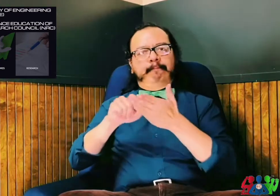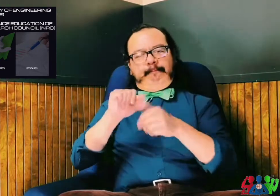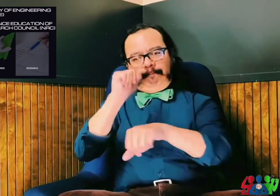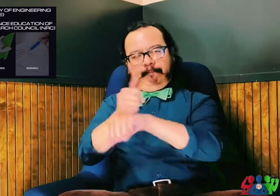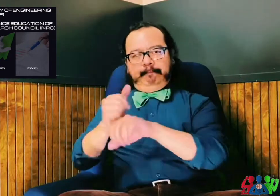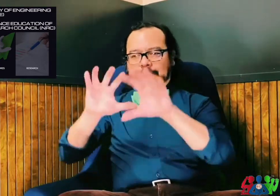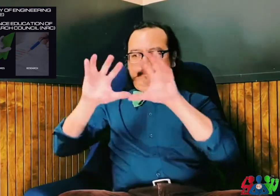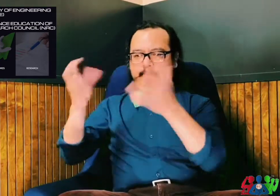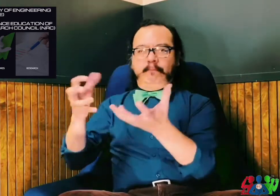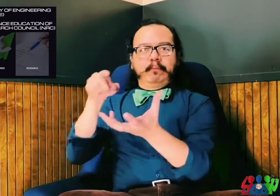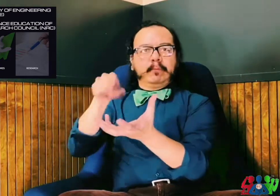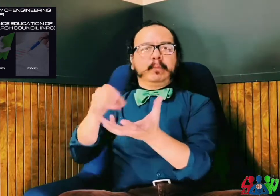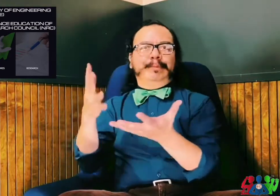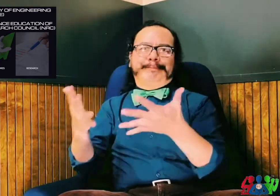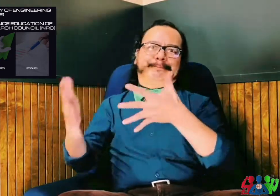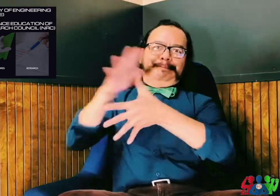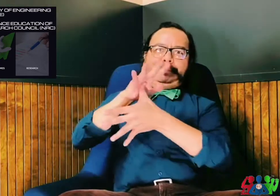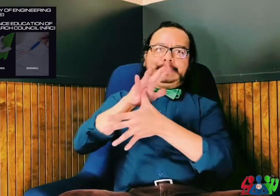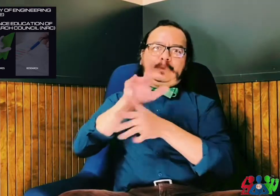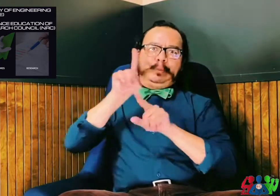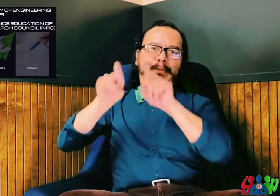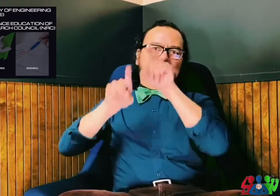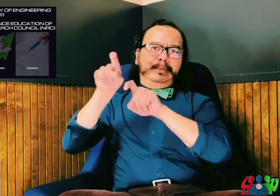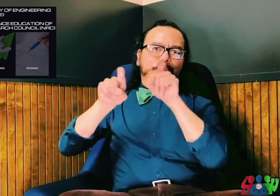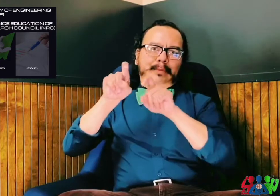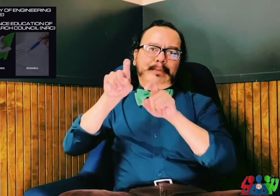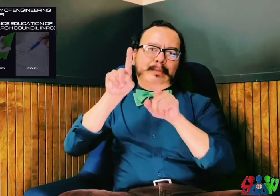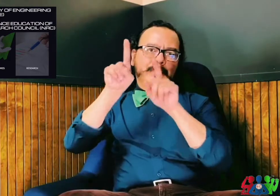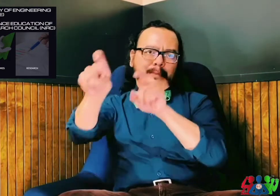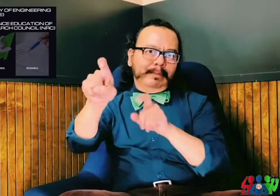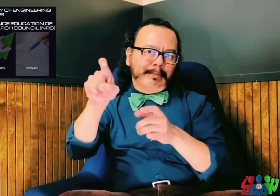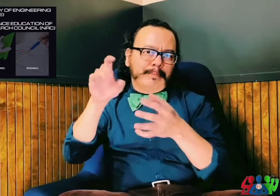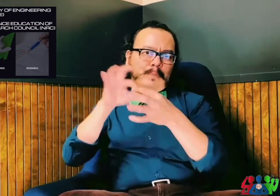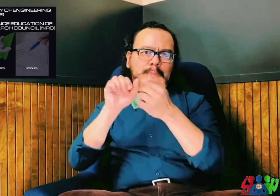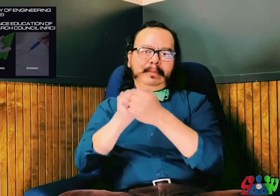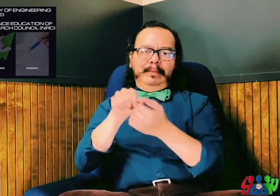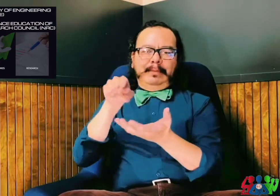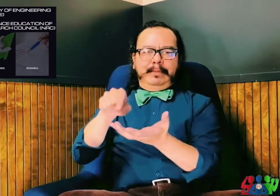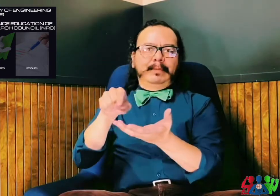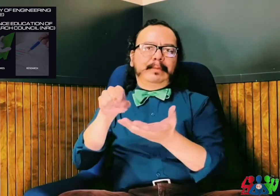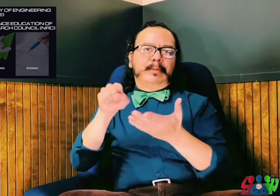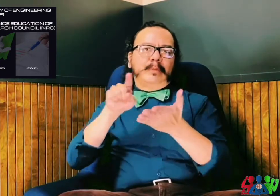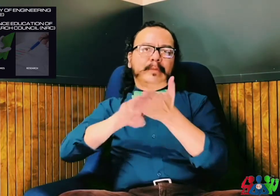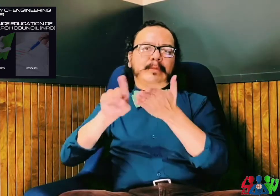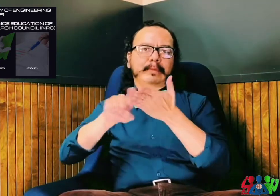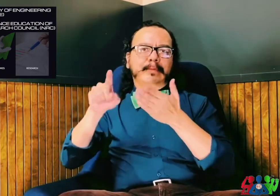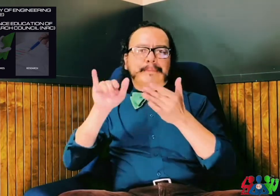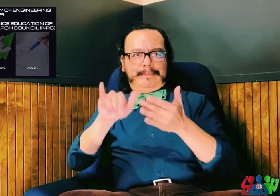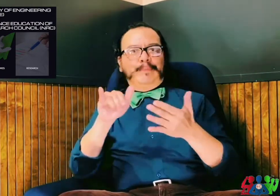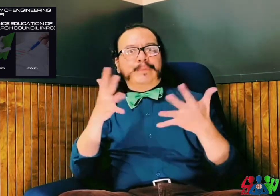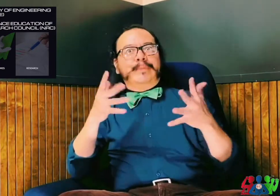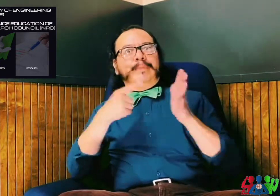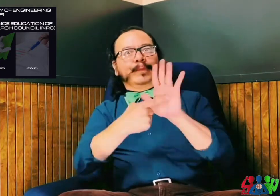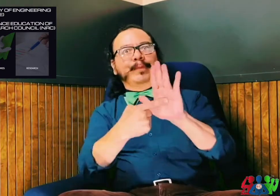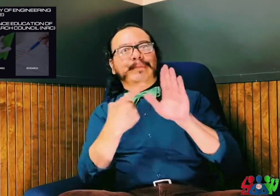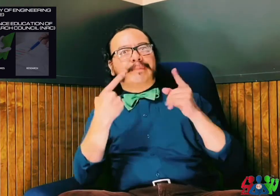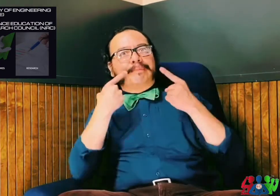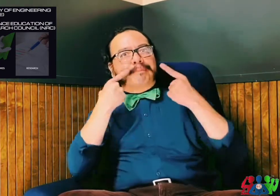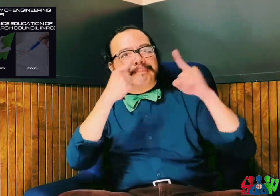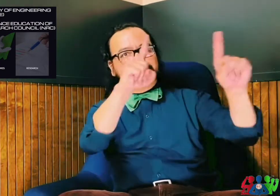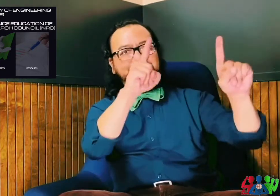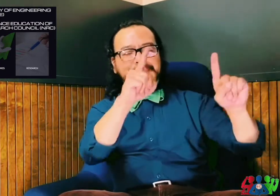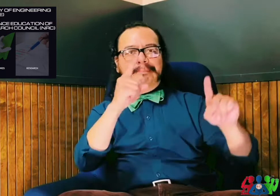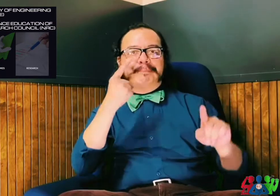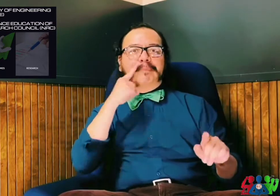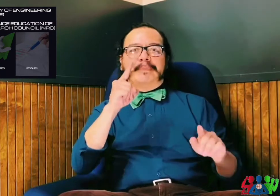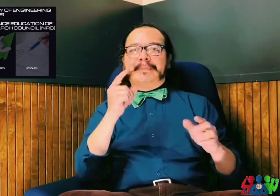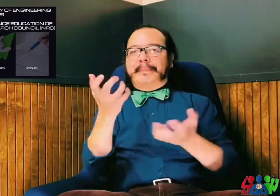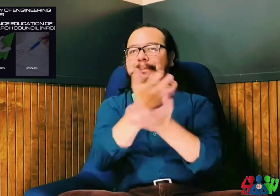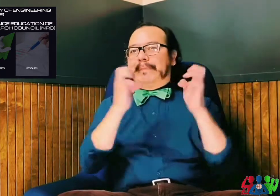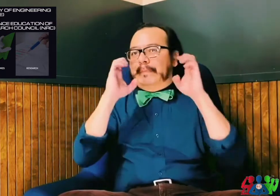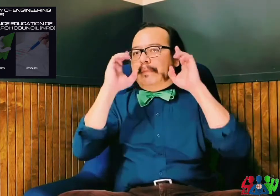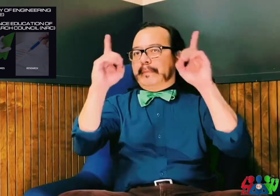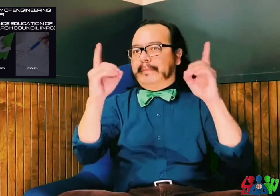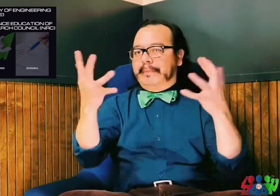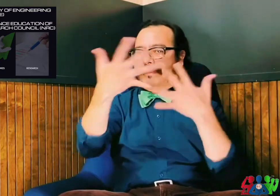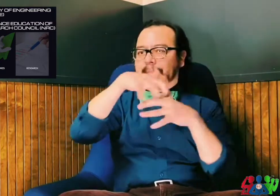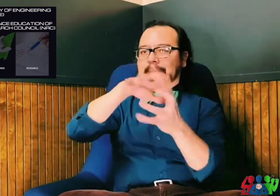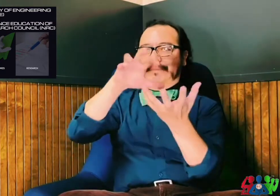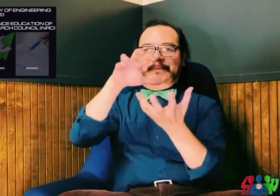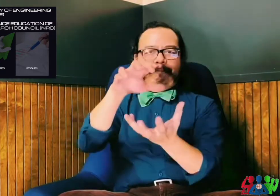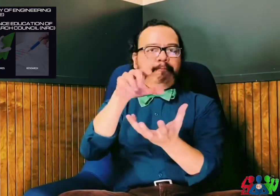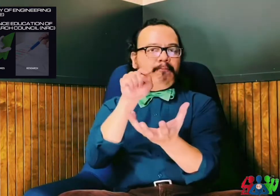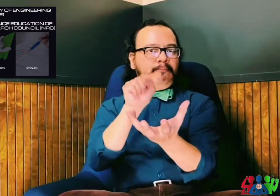Determining a set of priority research questions to advance understanding of integrated STEM education.